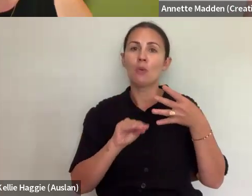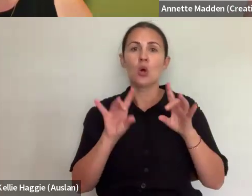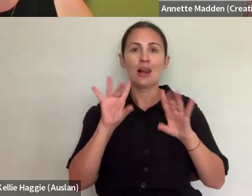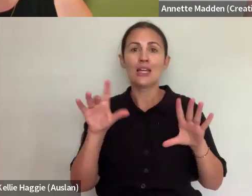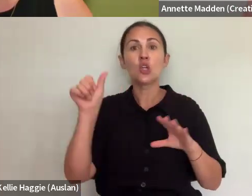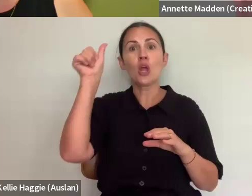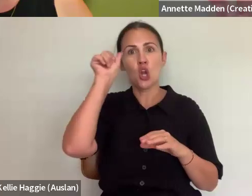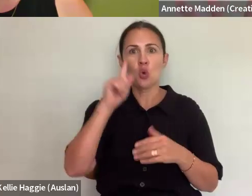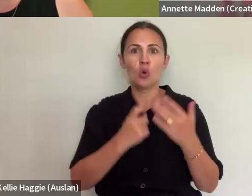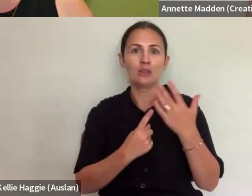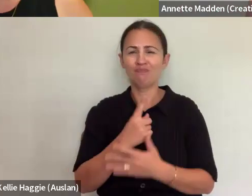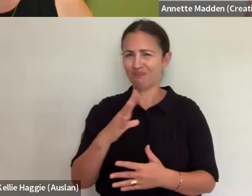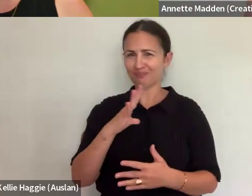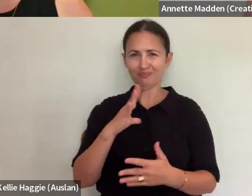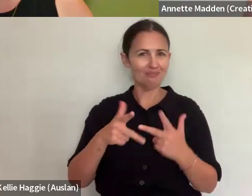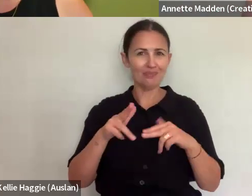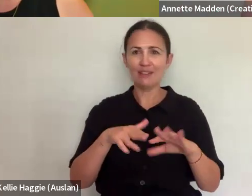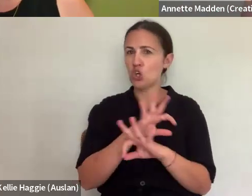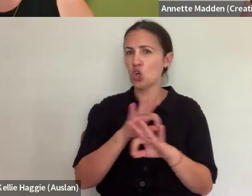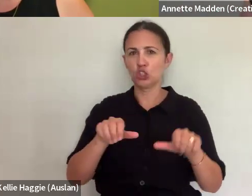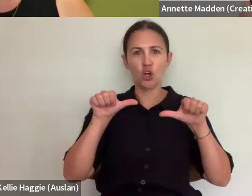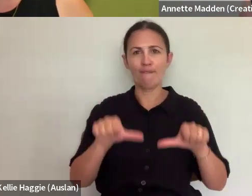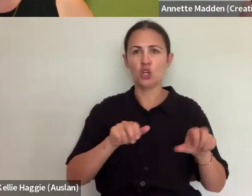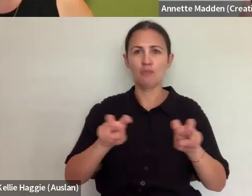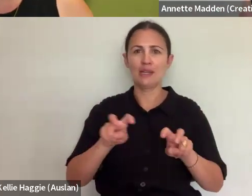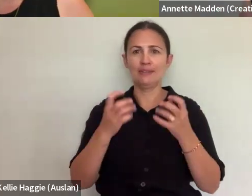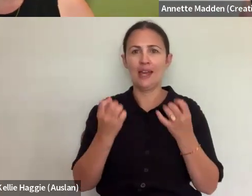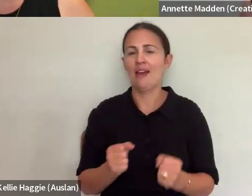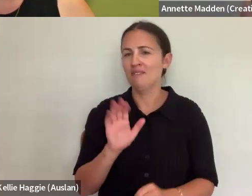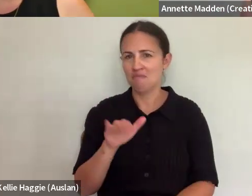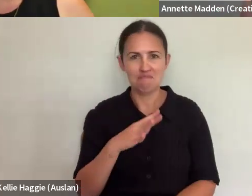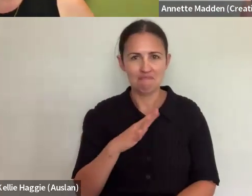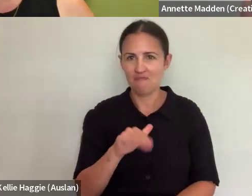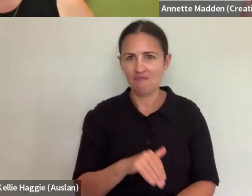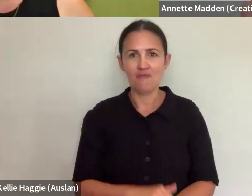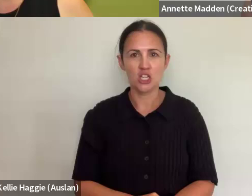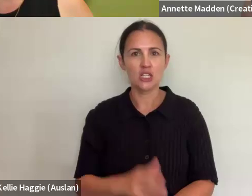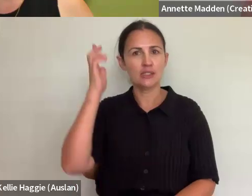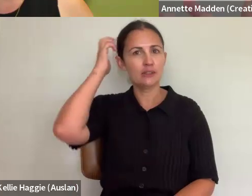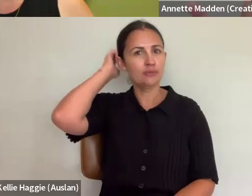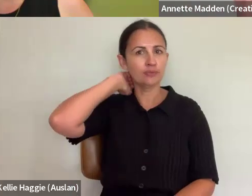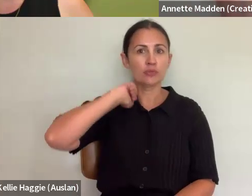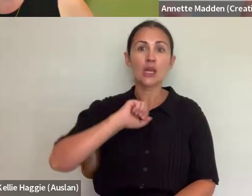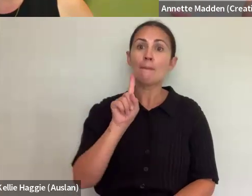, or is that a very initial stage of conversation, although sorts of things.